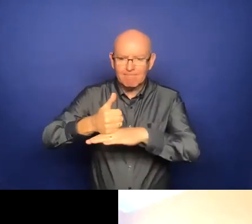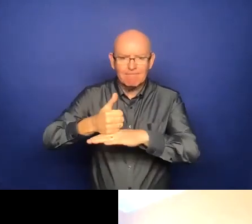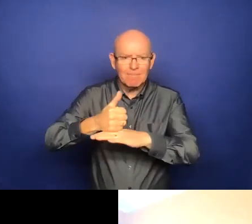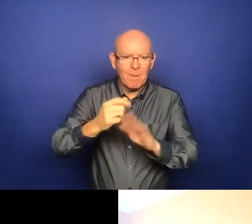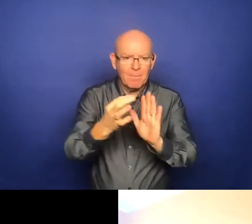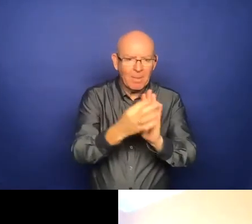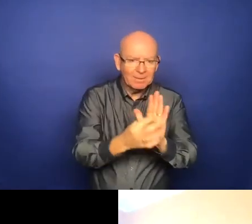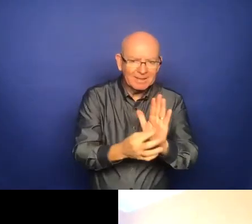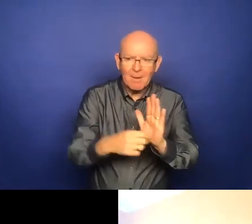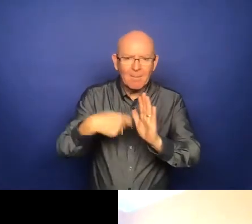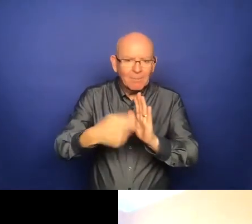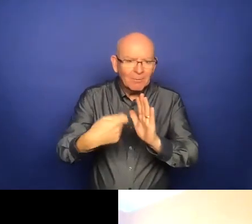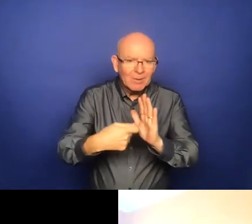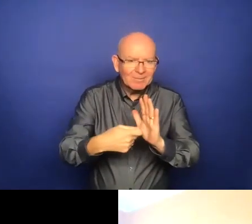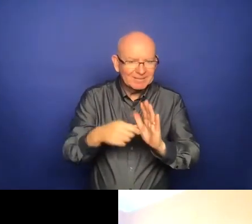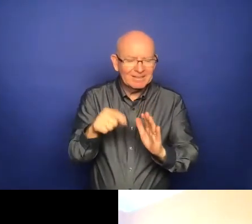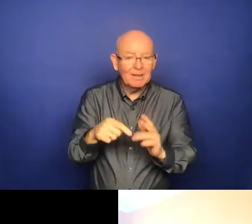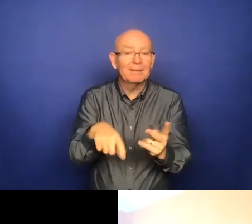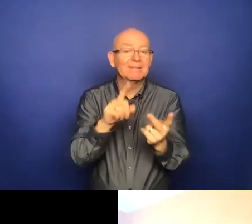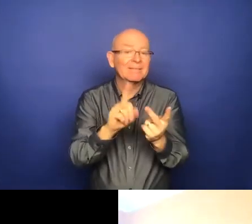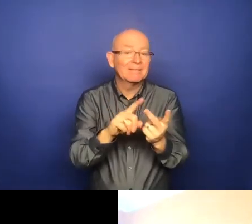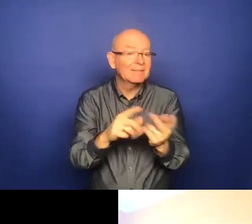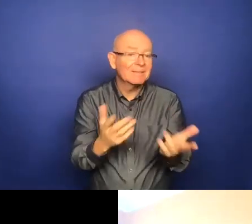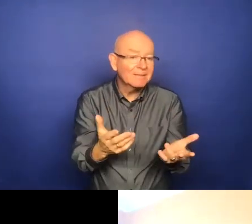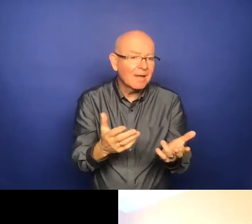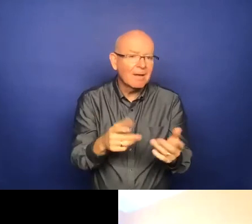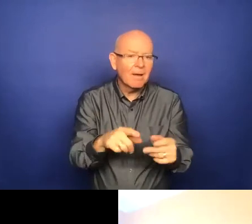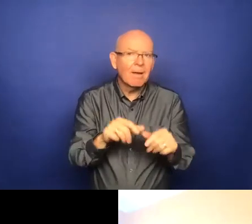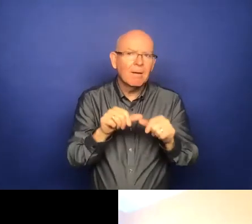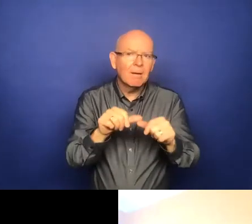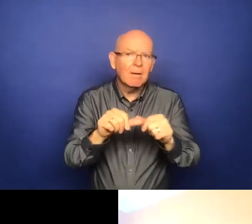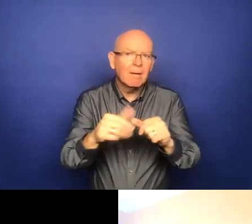Kenyan institution, we have formalized structures to ensure